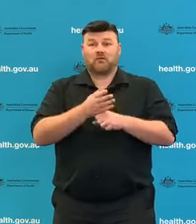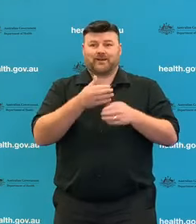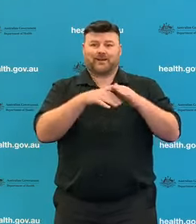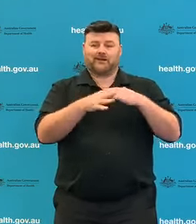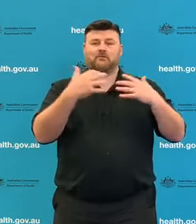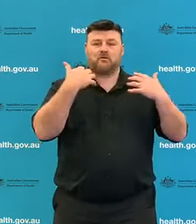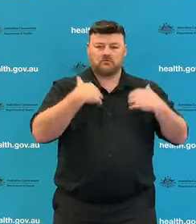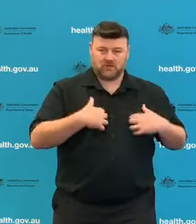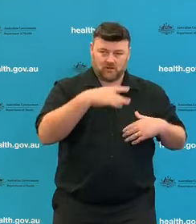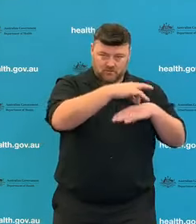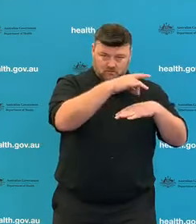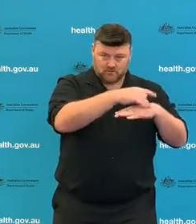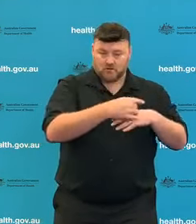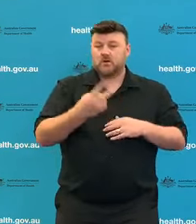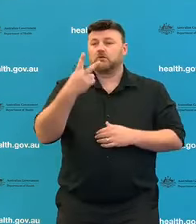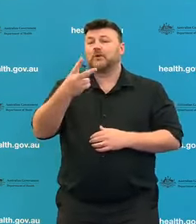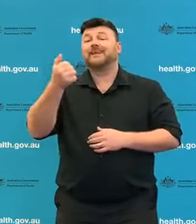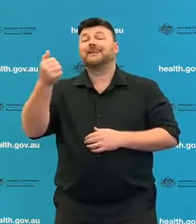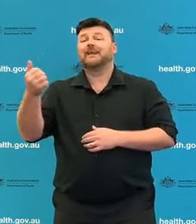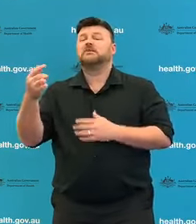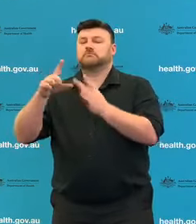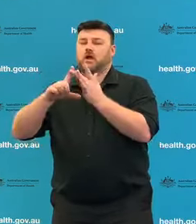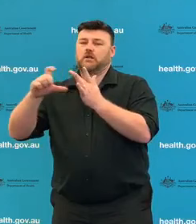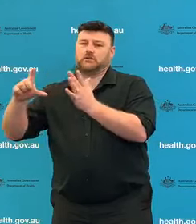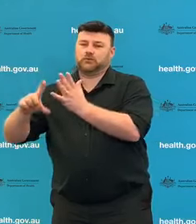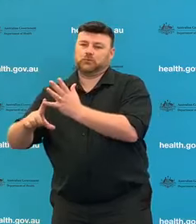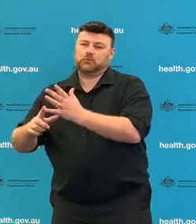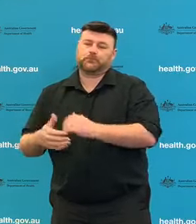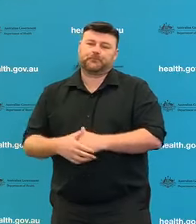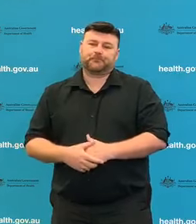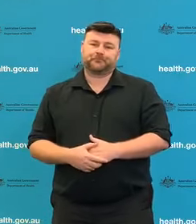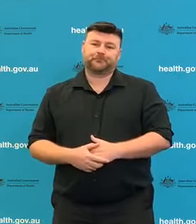are being cared for in our intensive care units across the country.